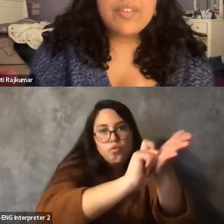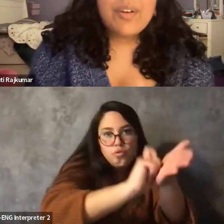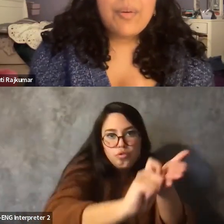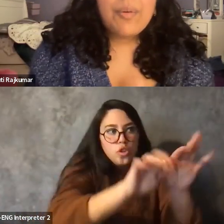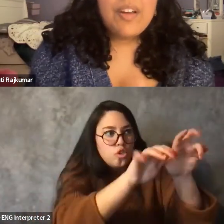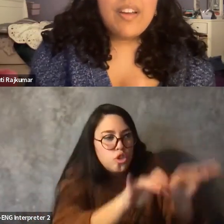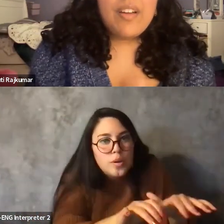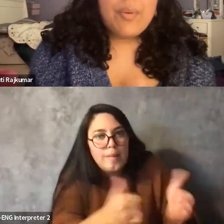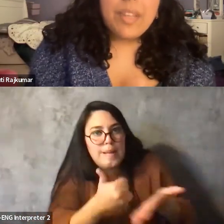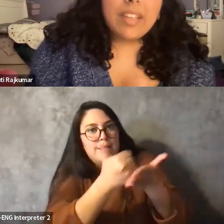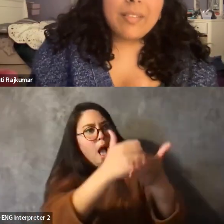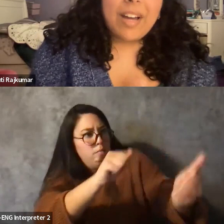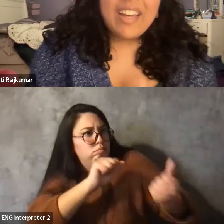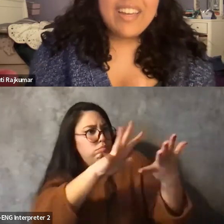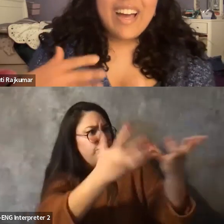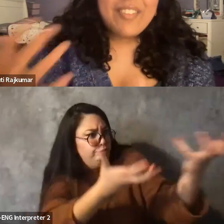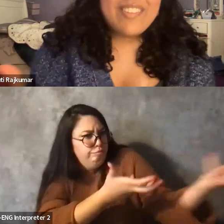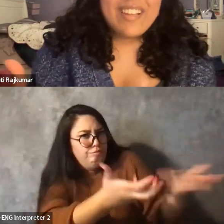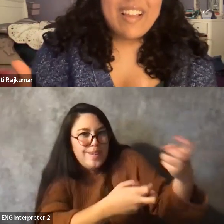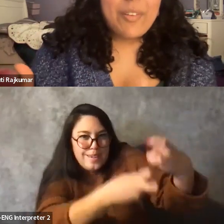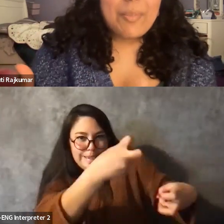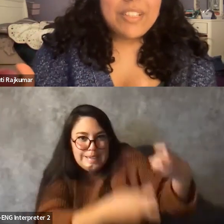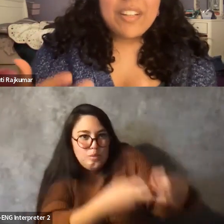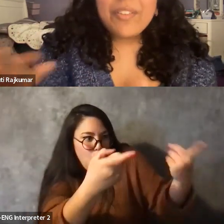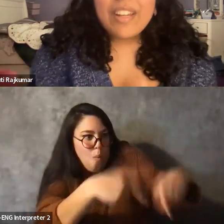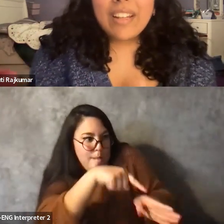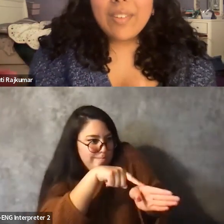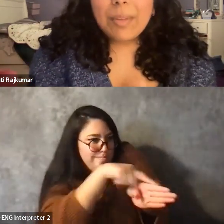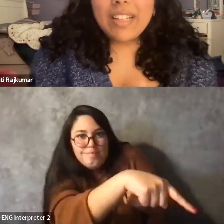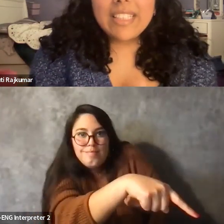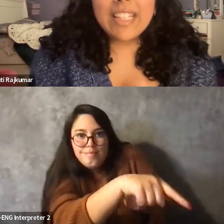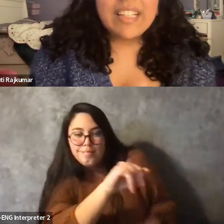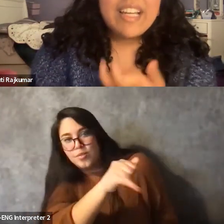So, for me, my advocacy allows me to understand disability identity